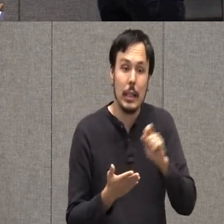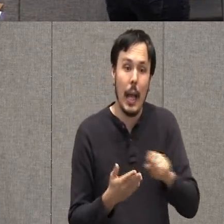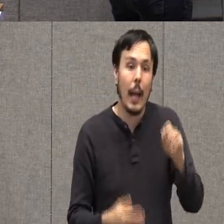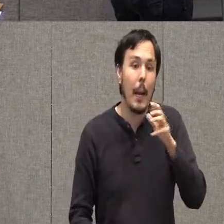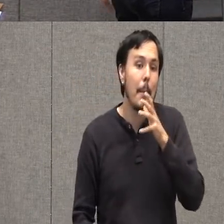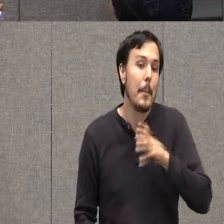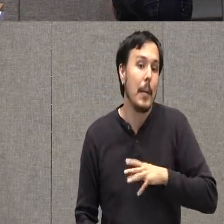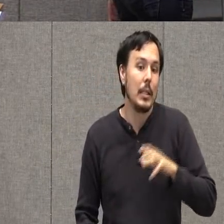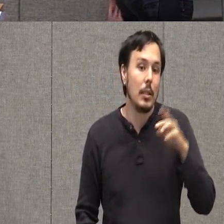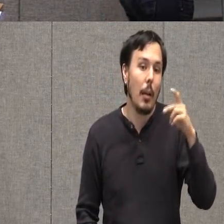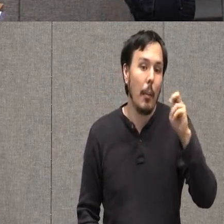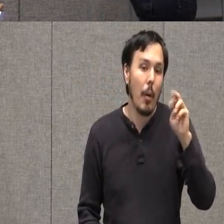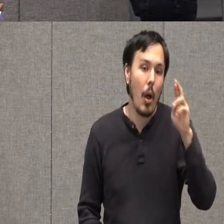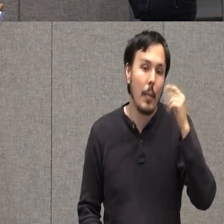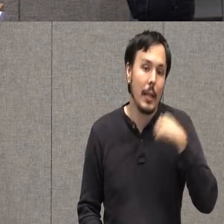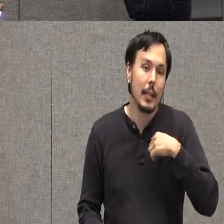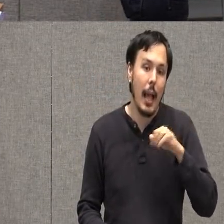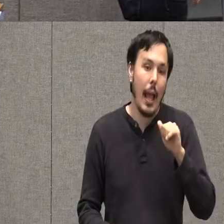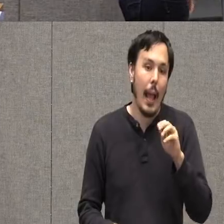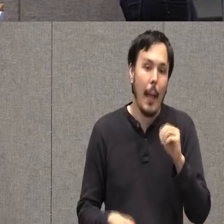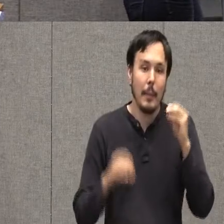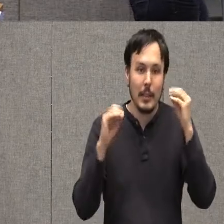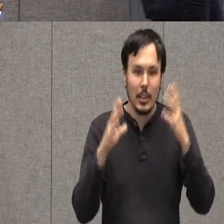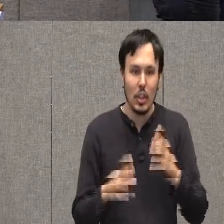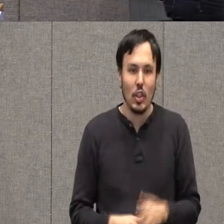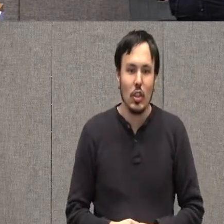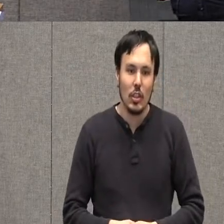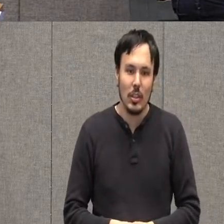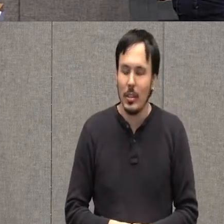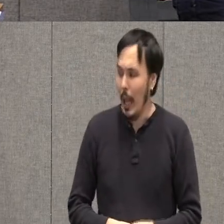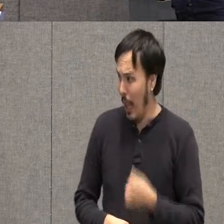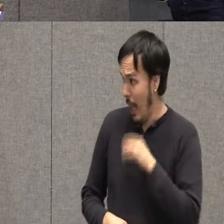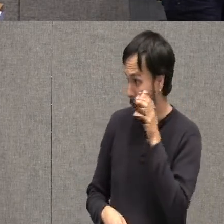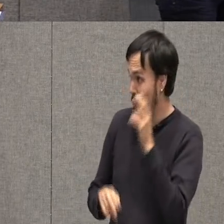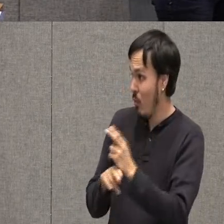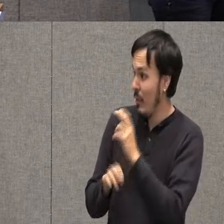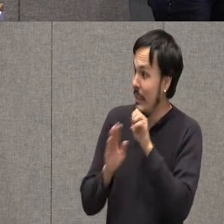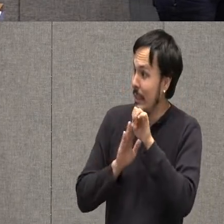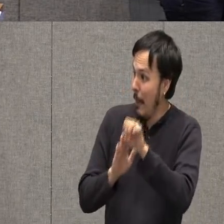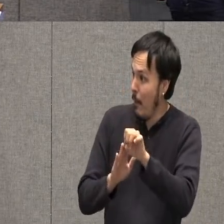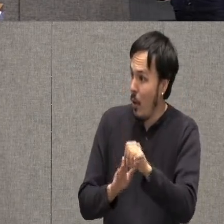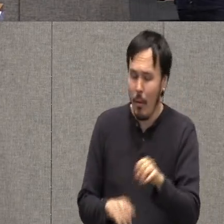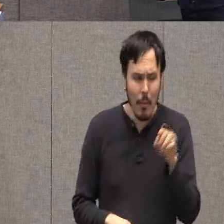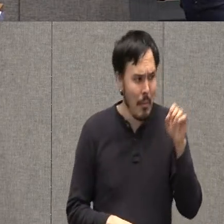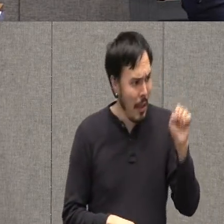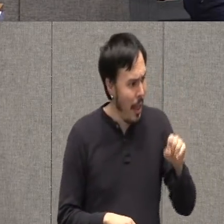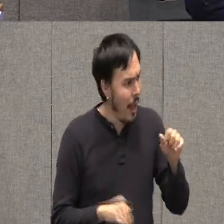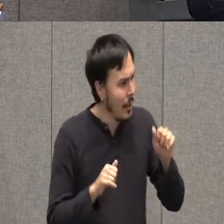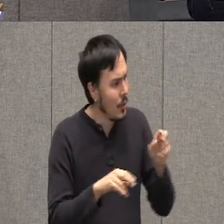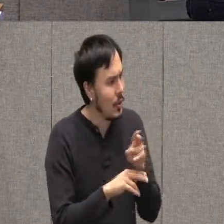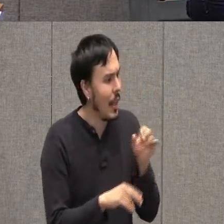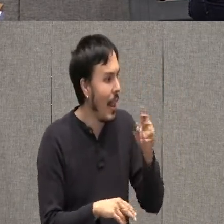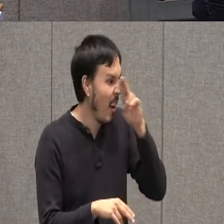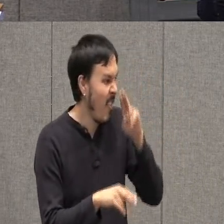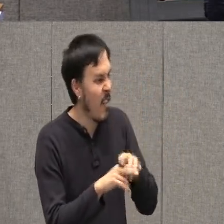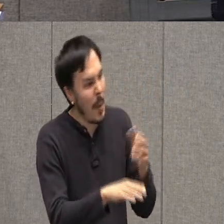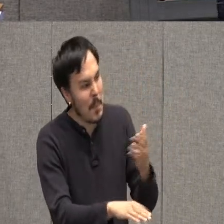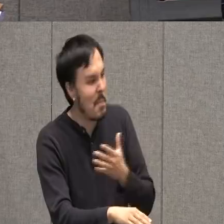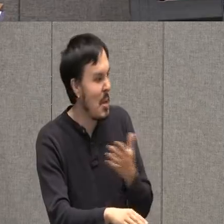I could just be a symbol. You can be symbol. Maybe a fun music symbol that you love. [Ley] Oh, I know what I'm gonna do. That way we'll know it's Ms. Ley's.